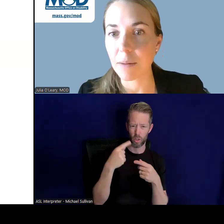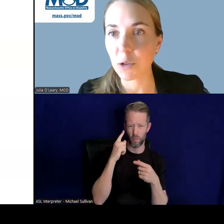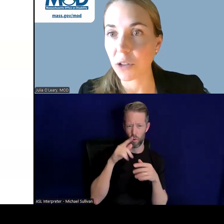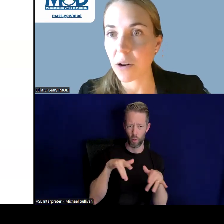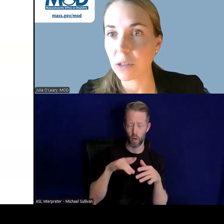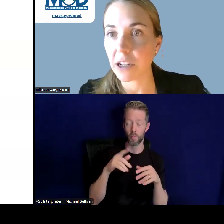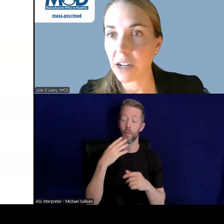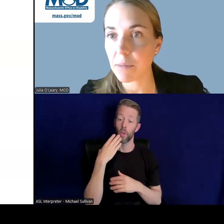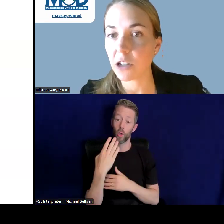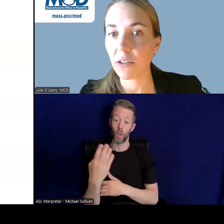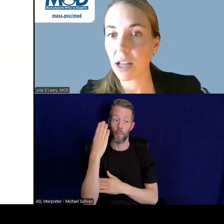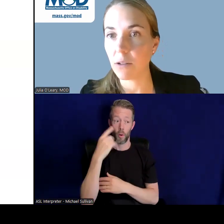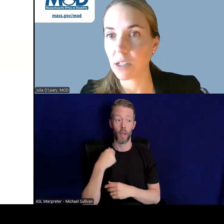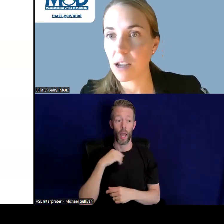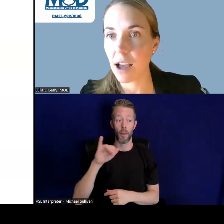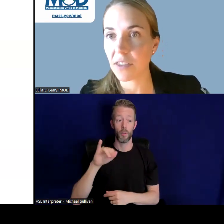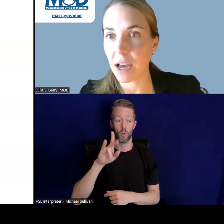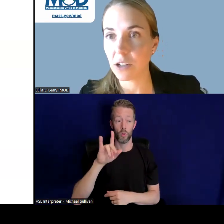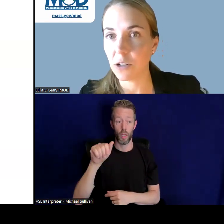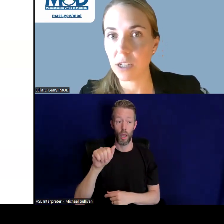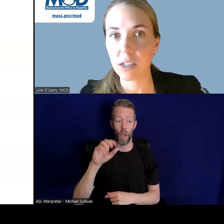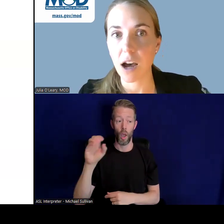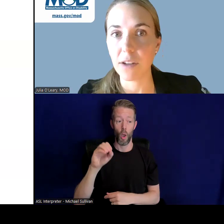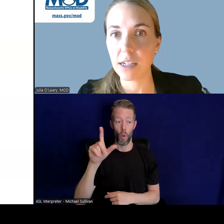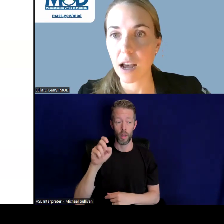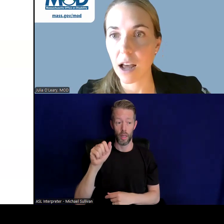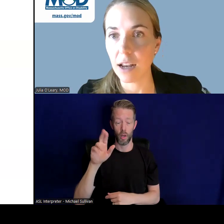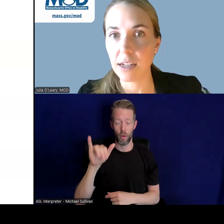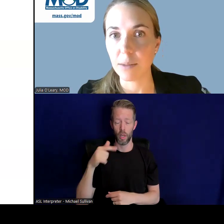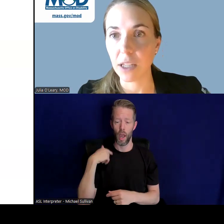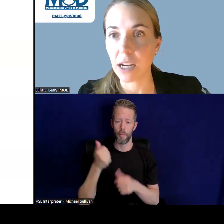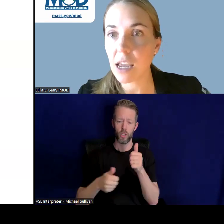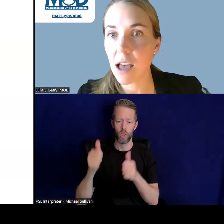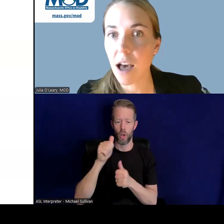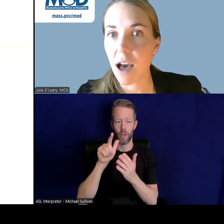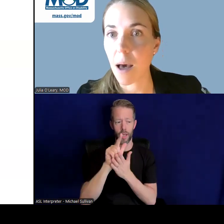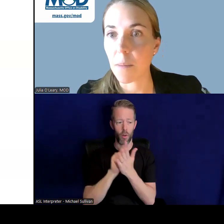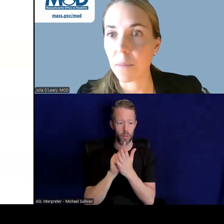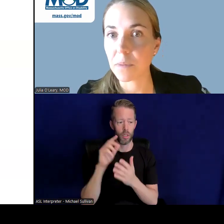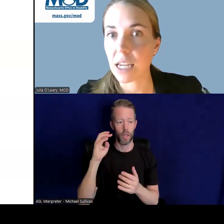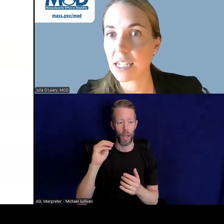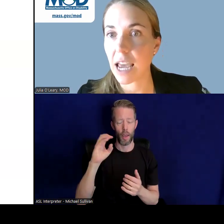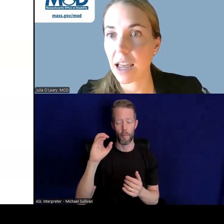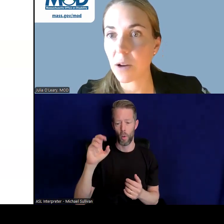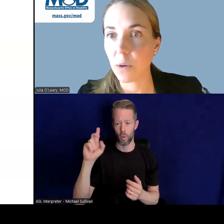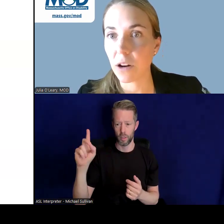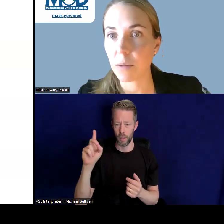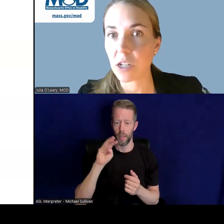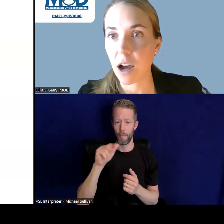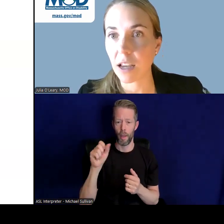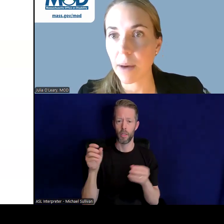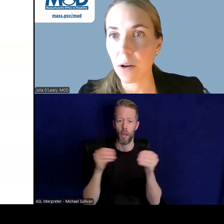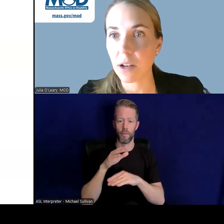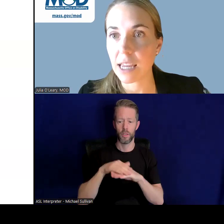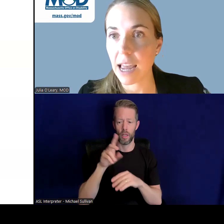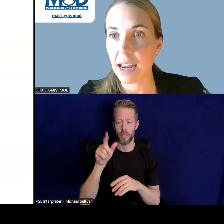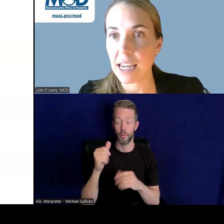All right, so good morning, I'm Julia O'Leary the general counsel at the Massachusetts Office on Disability.